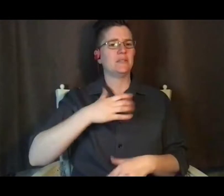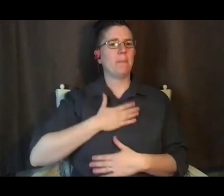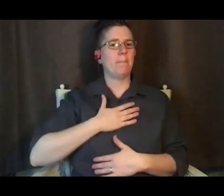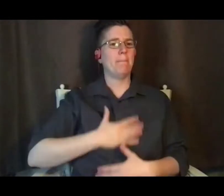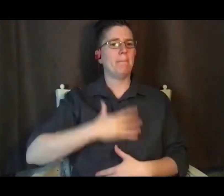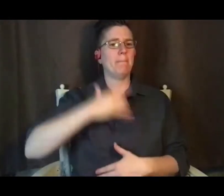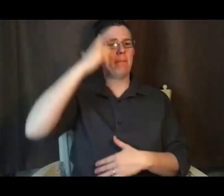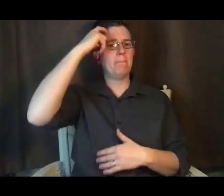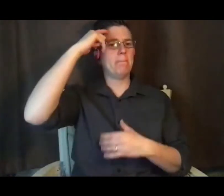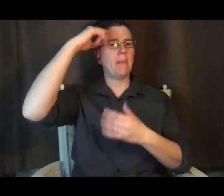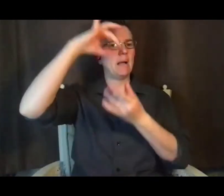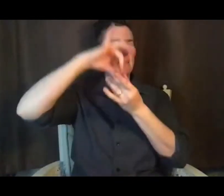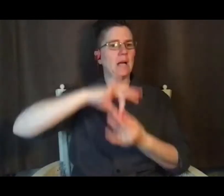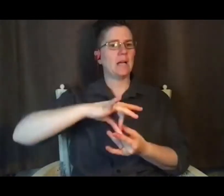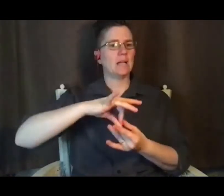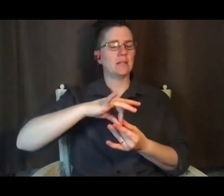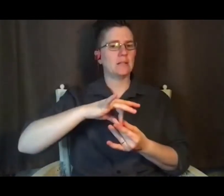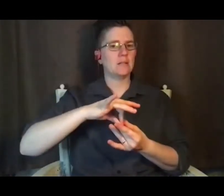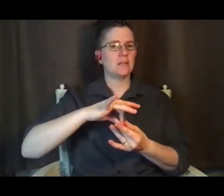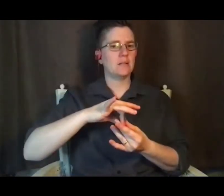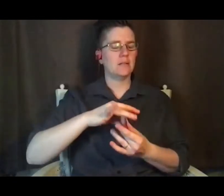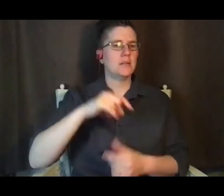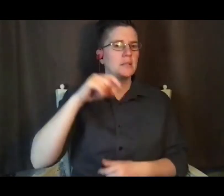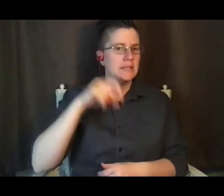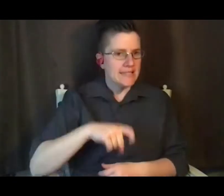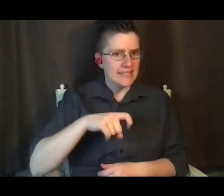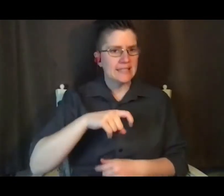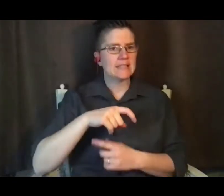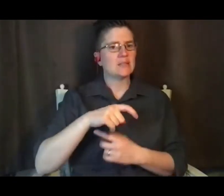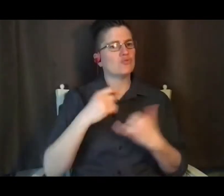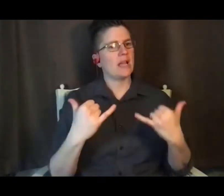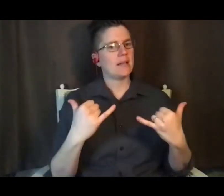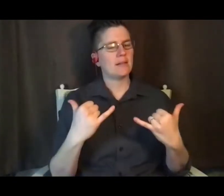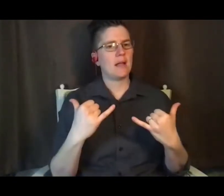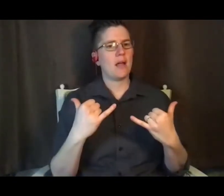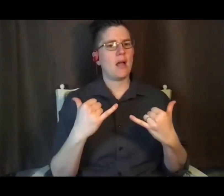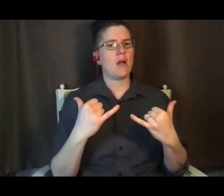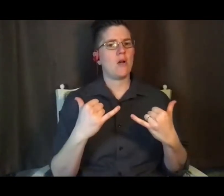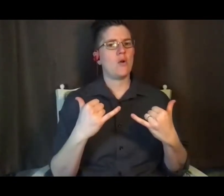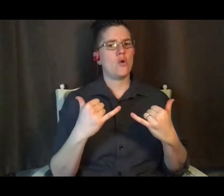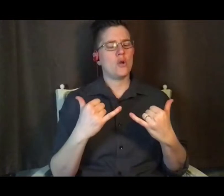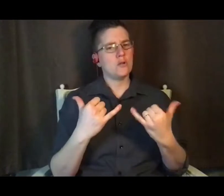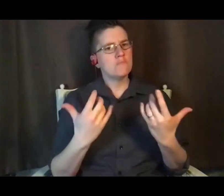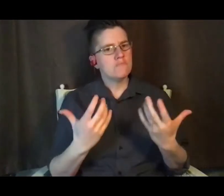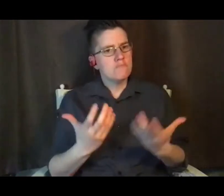this is an affirmation that our body minds have needs and those needs deserve to be met